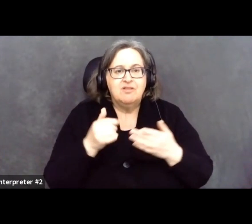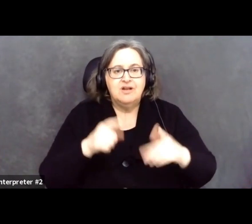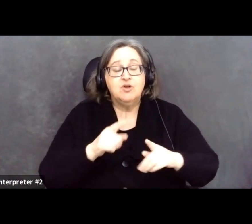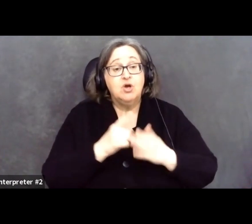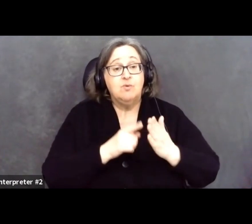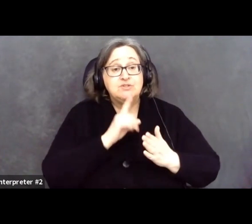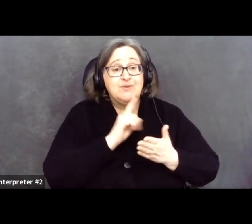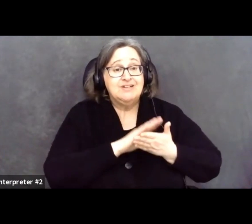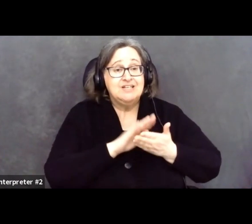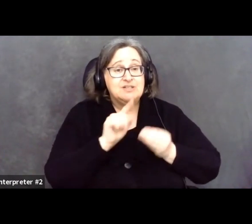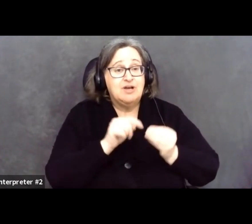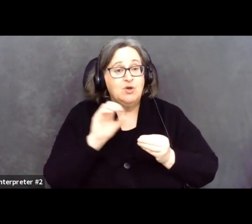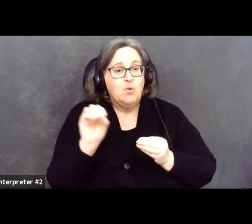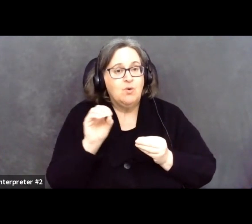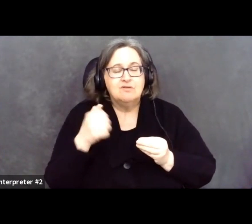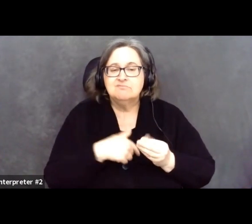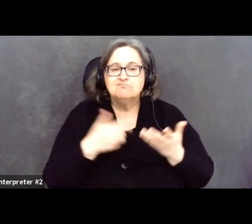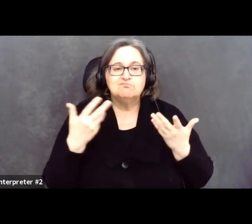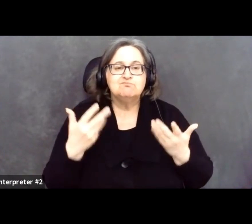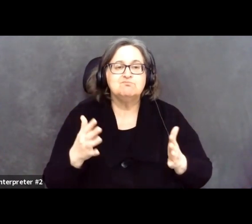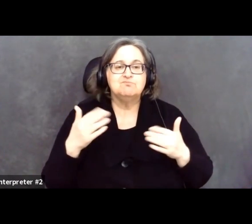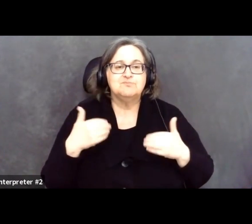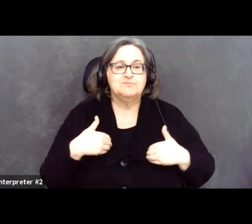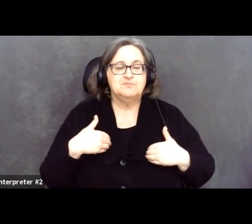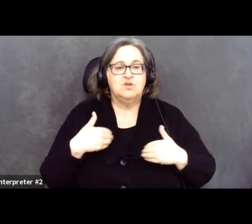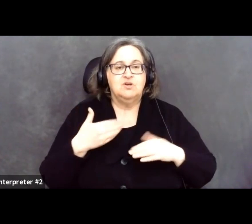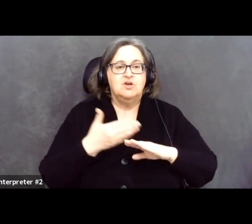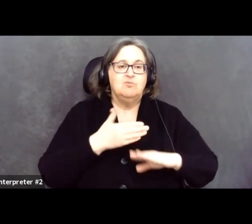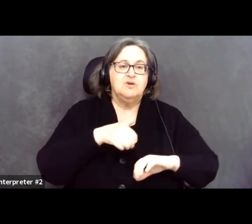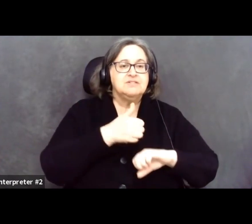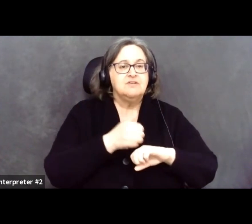nice about Oregon, we already had the pre existing TBI teams that could pick